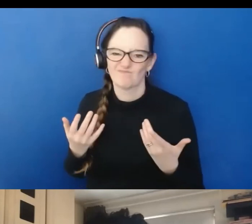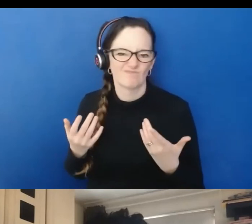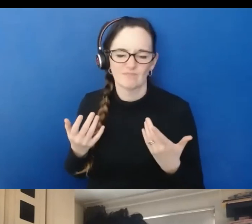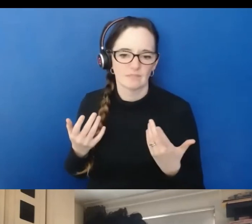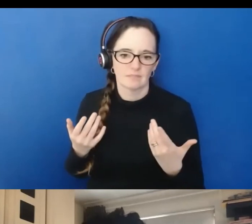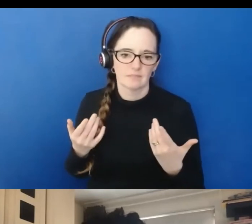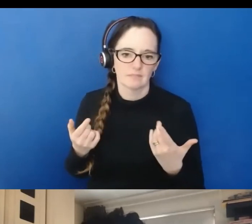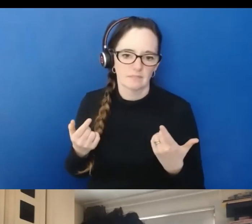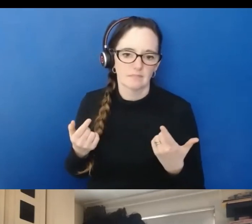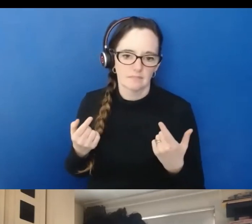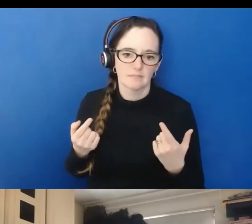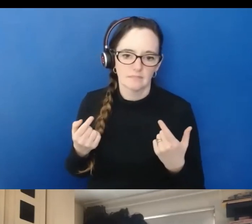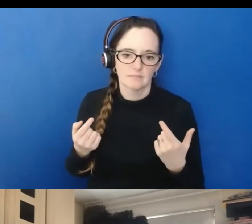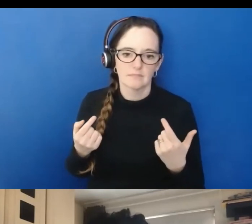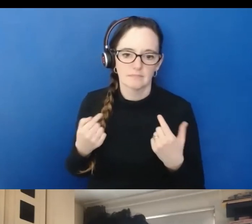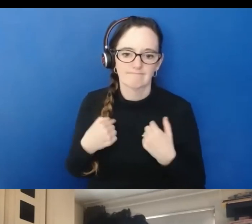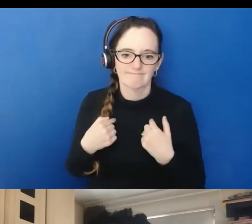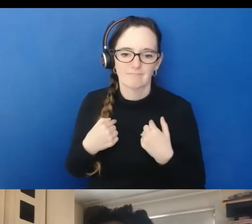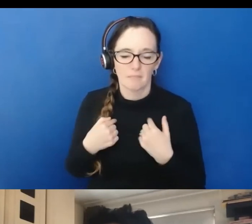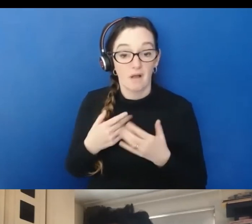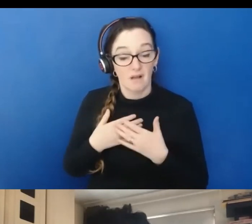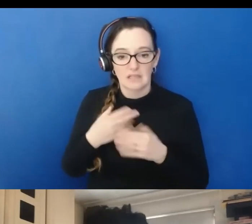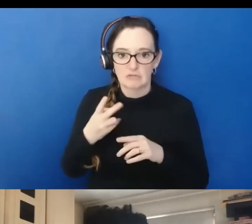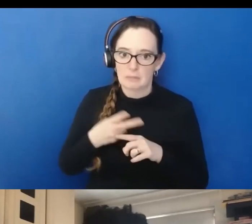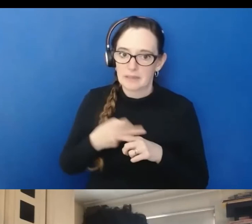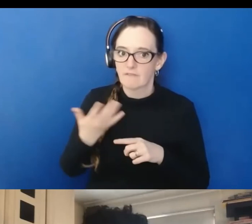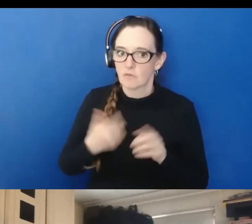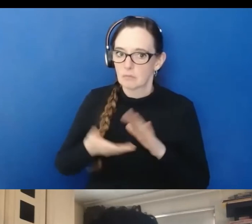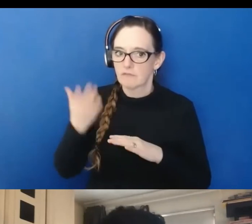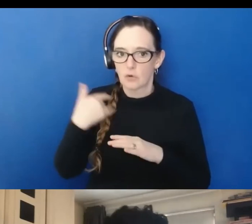But still what I said before we have a long way to go.